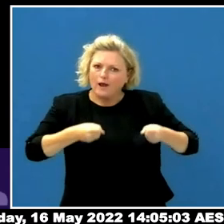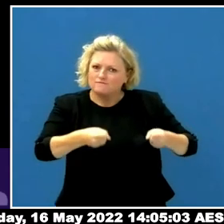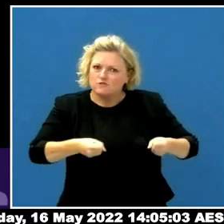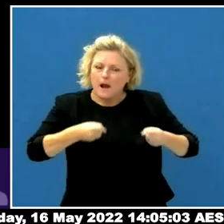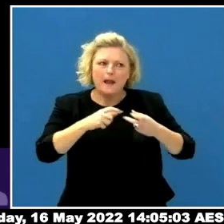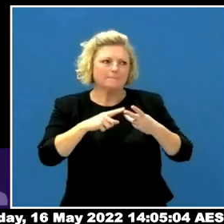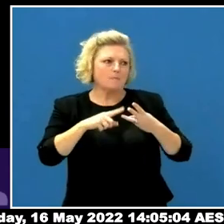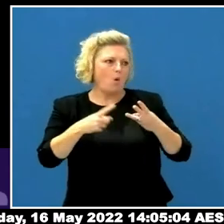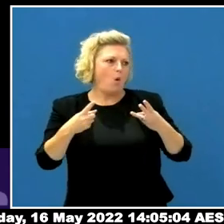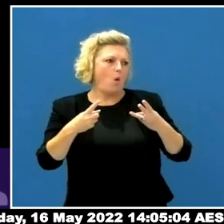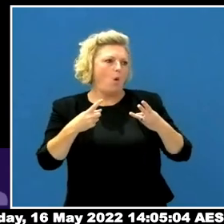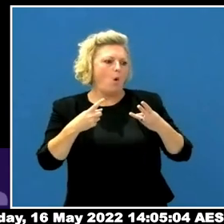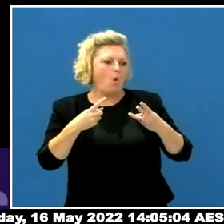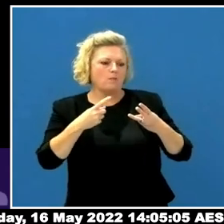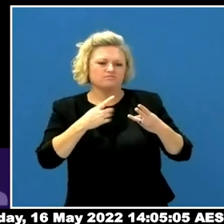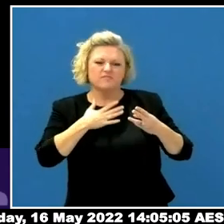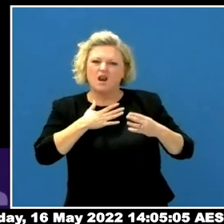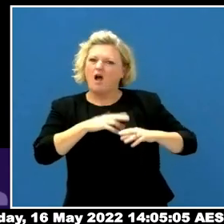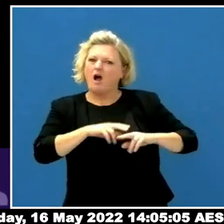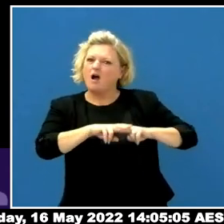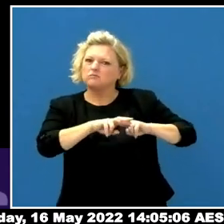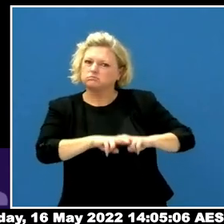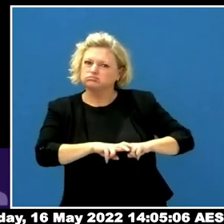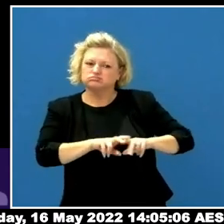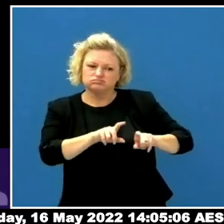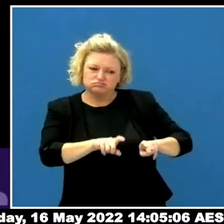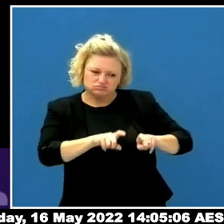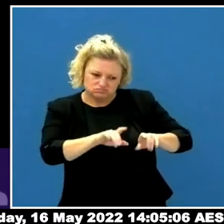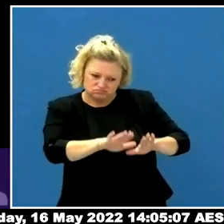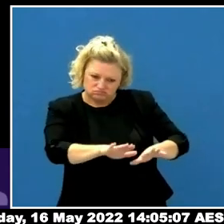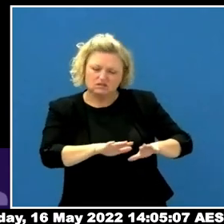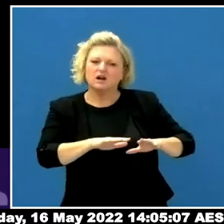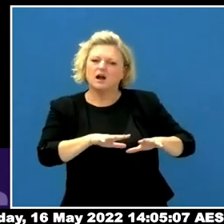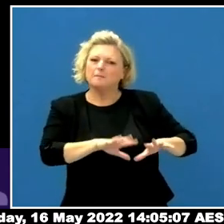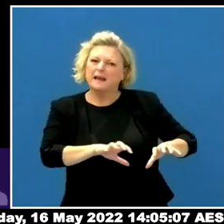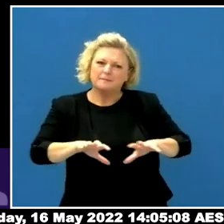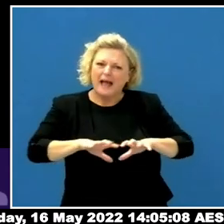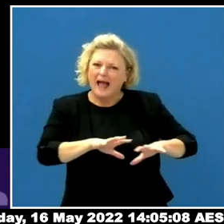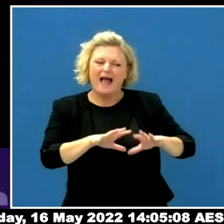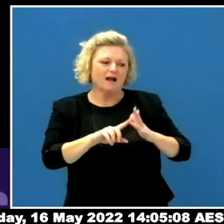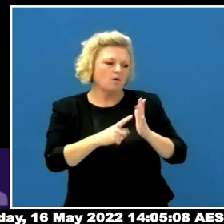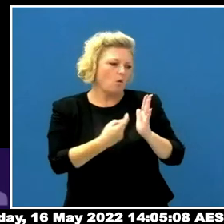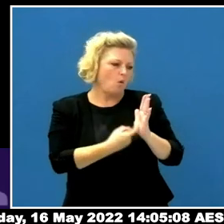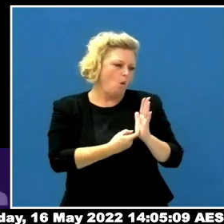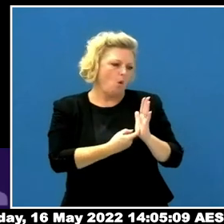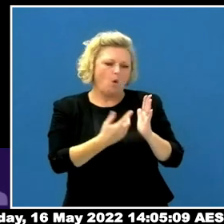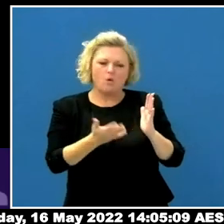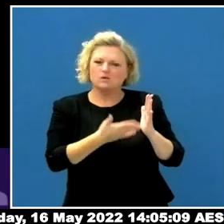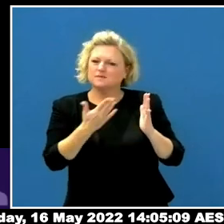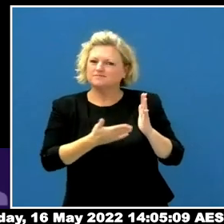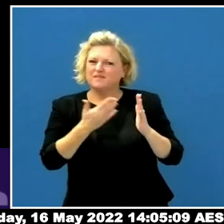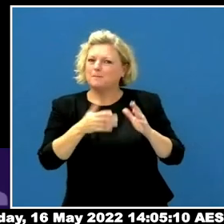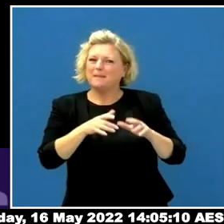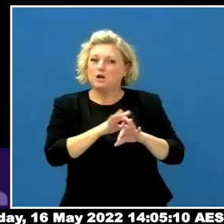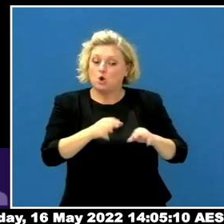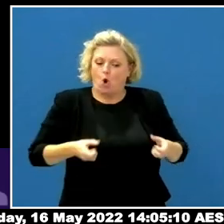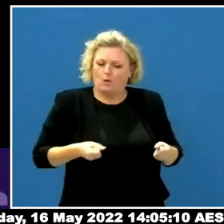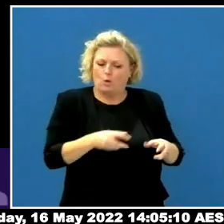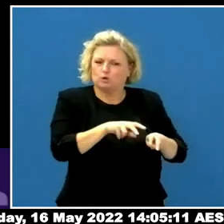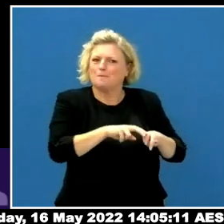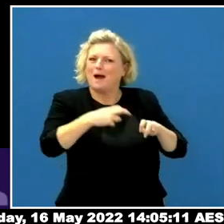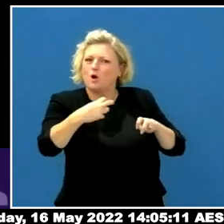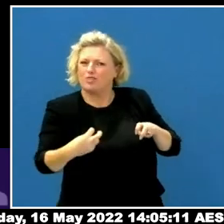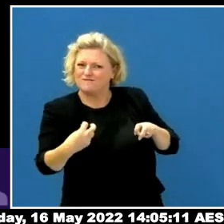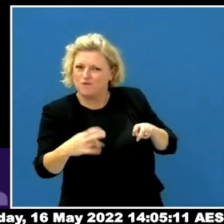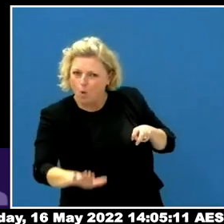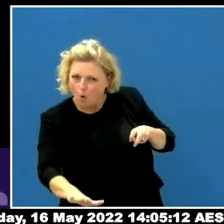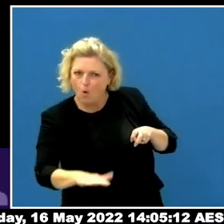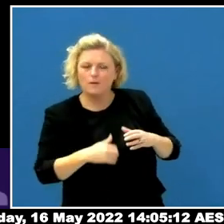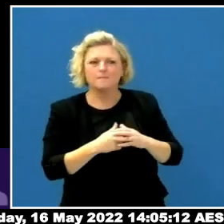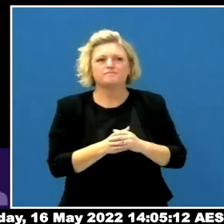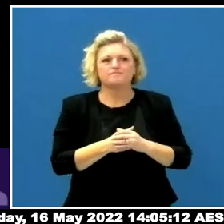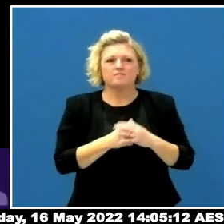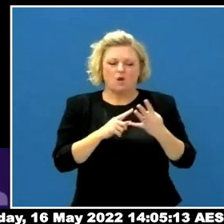their chairs doing some activity, and even clients with Autism that are very hard for